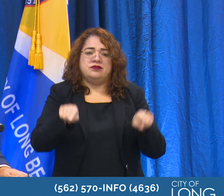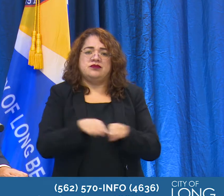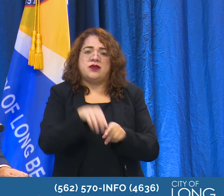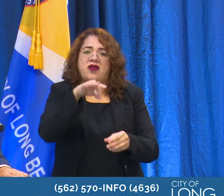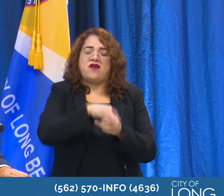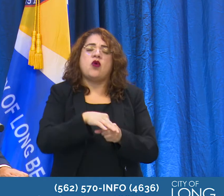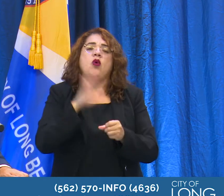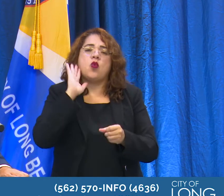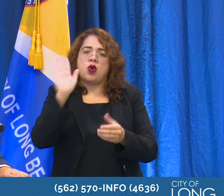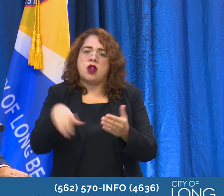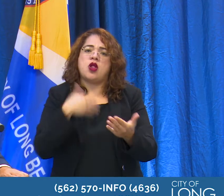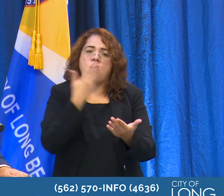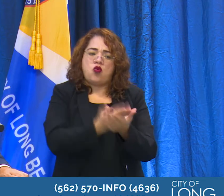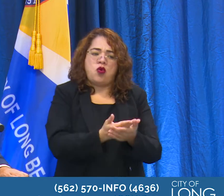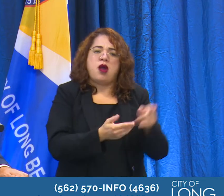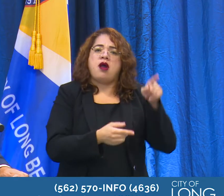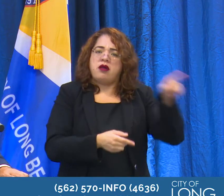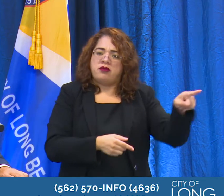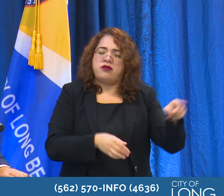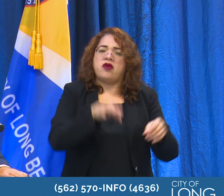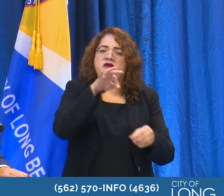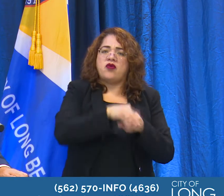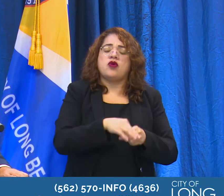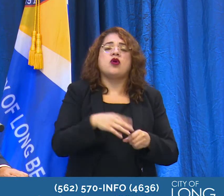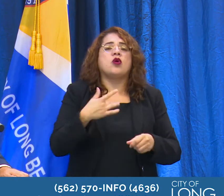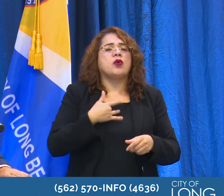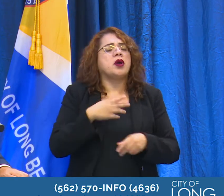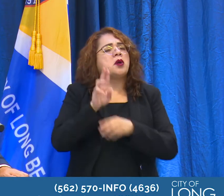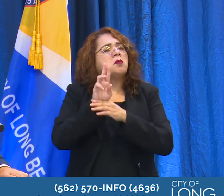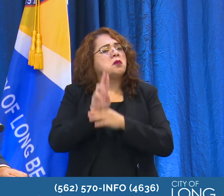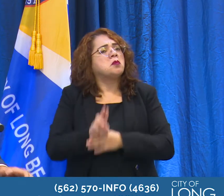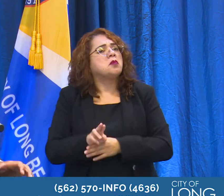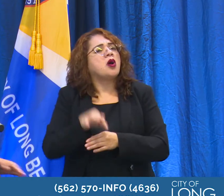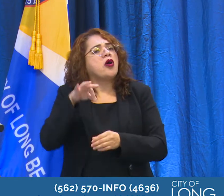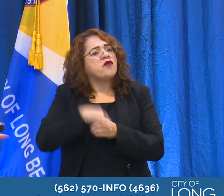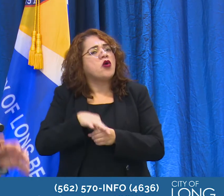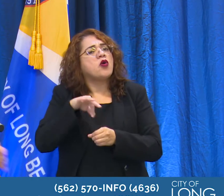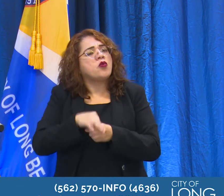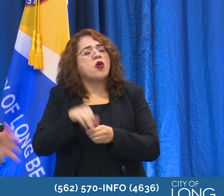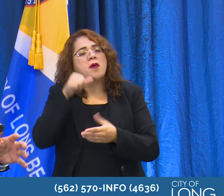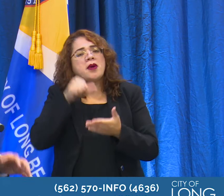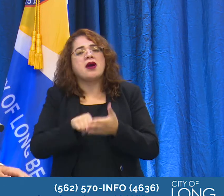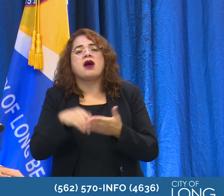places. We know that we are used to voting by mail and regardless of some of the rhetoric that is out there,